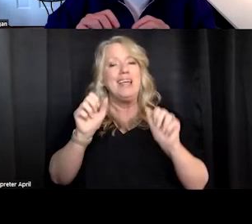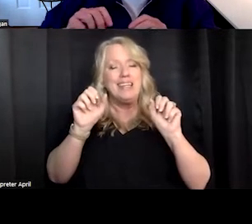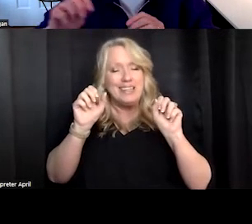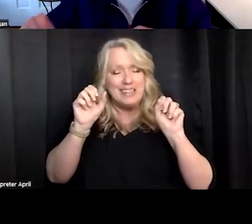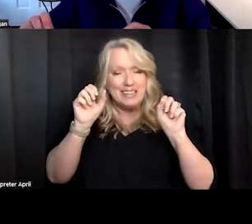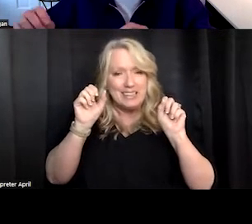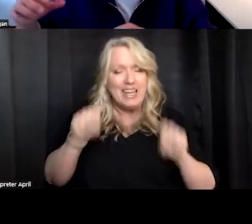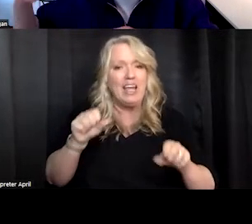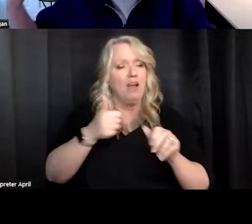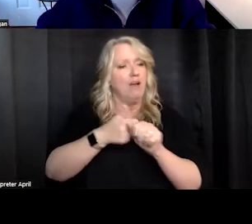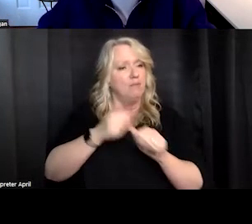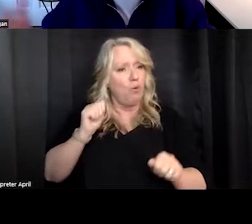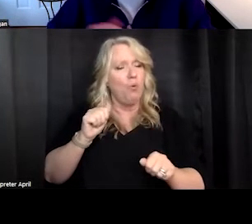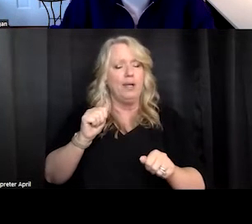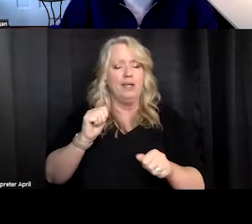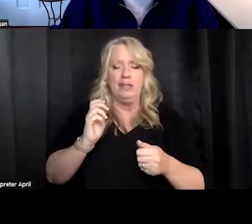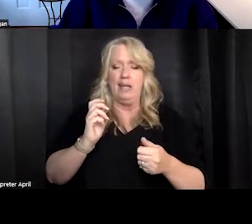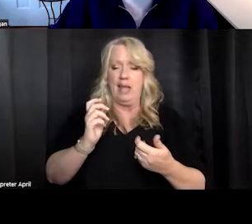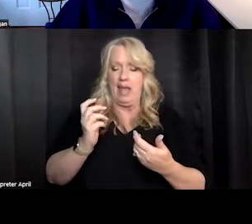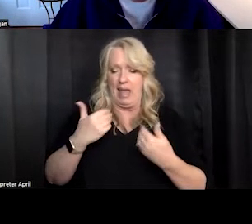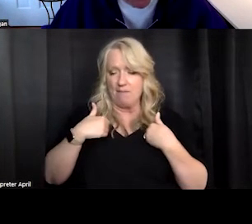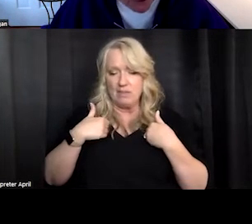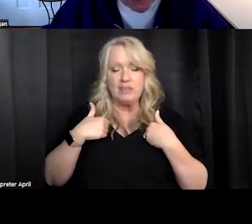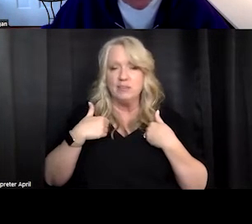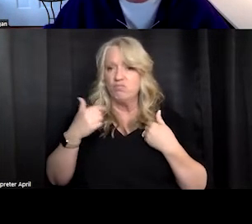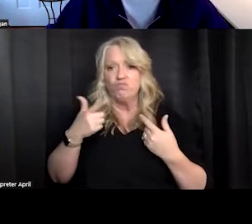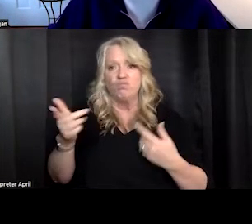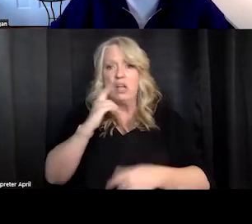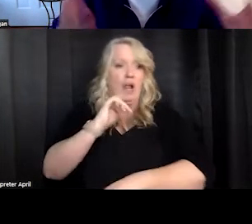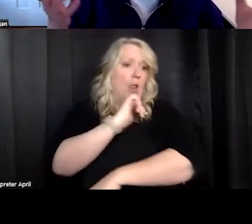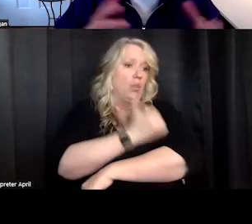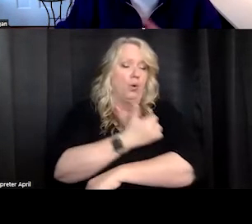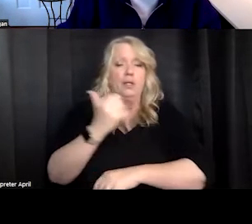, TO MY BABY. SO THAT I CAN --